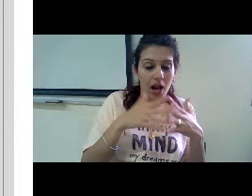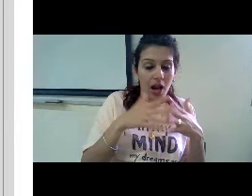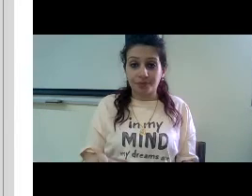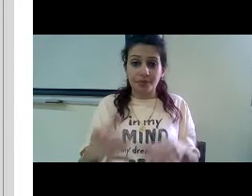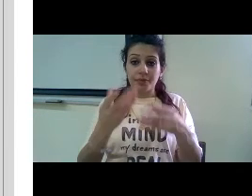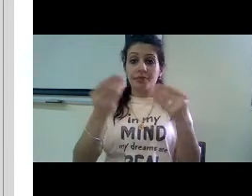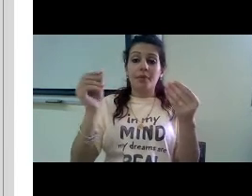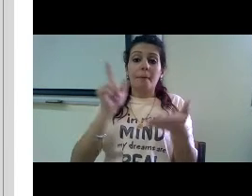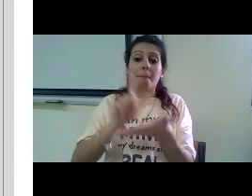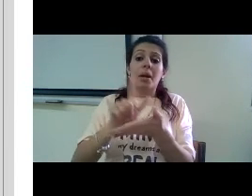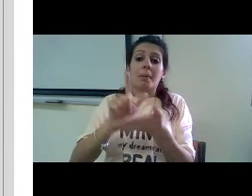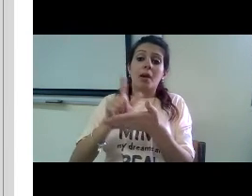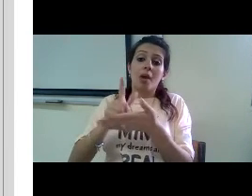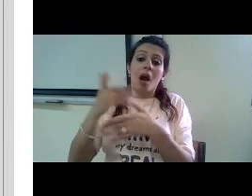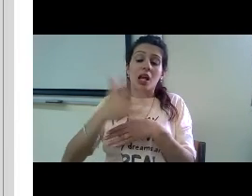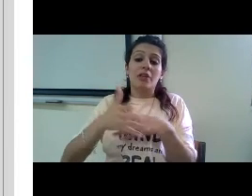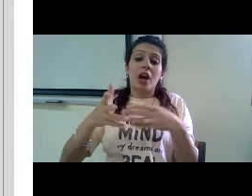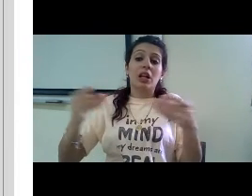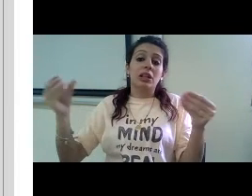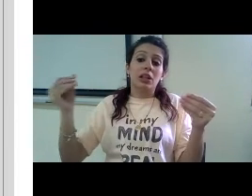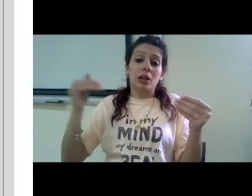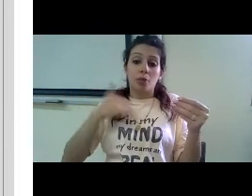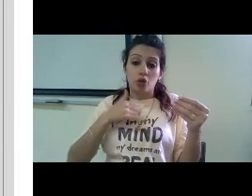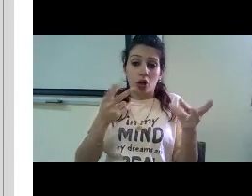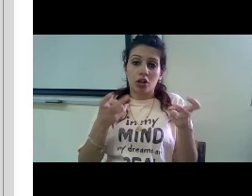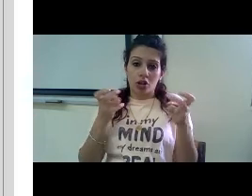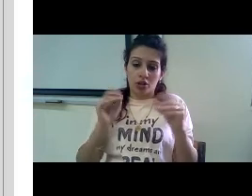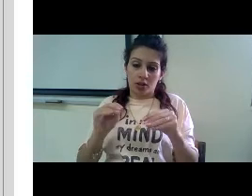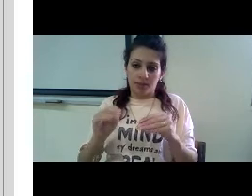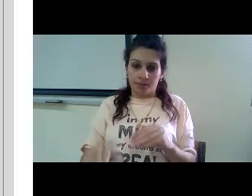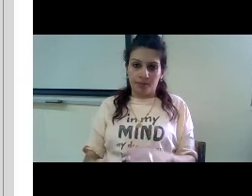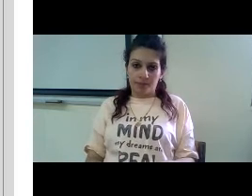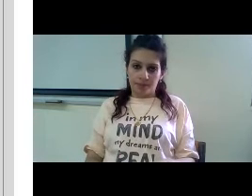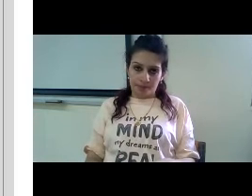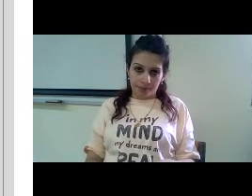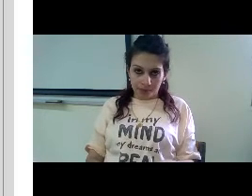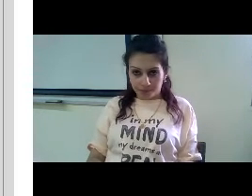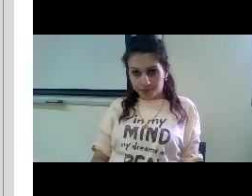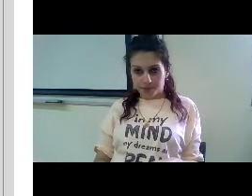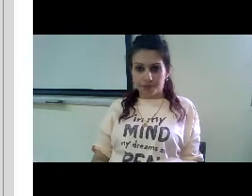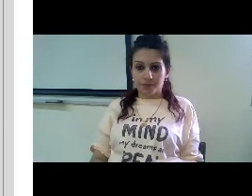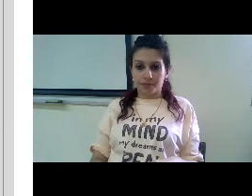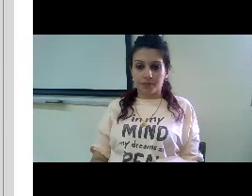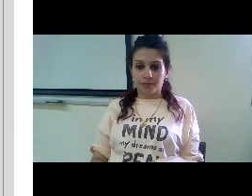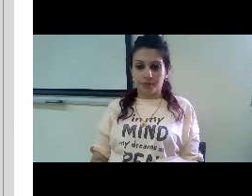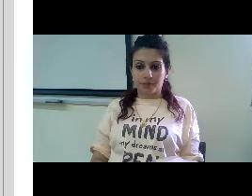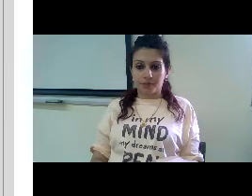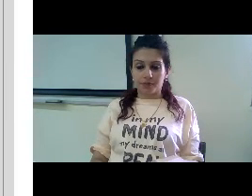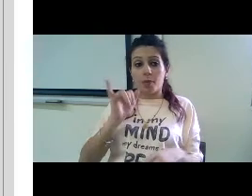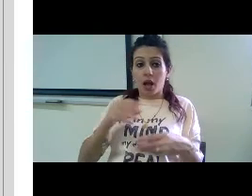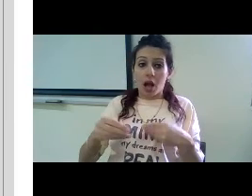instruction, the safety equipment, they show you how to use the oxygen masks